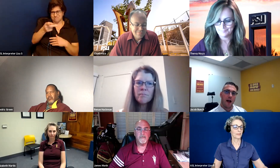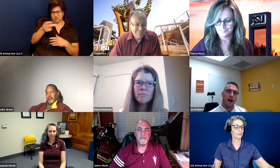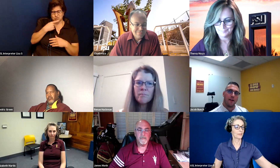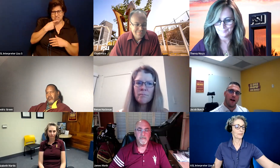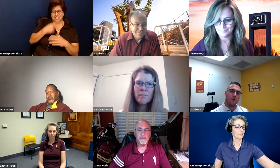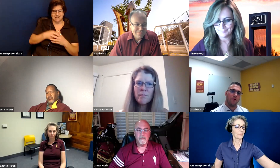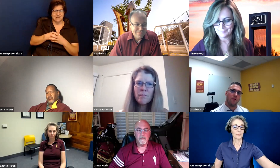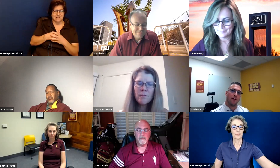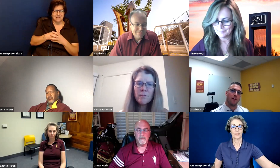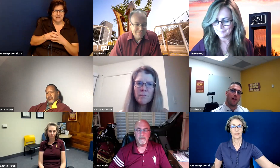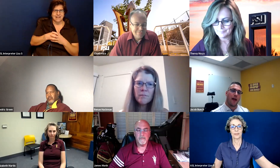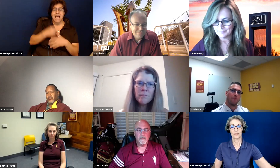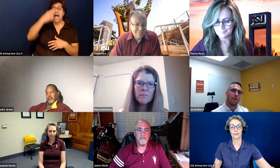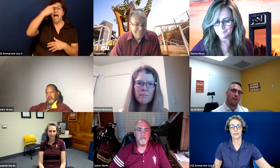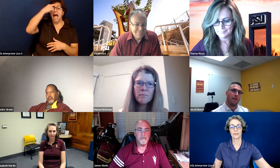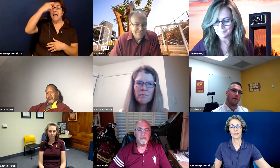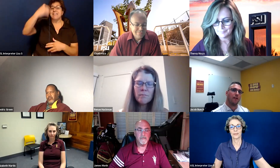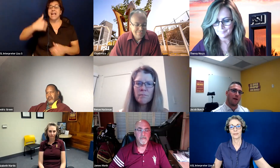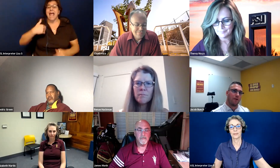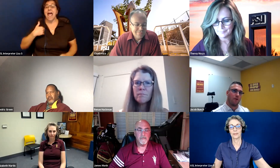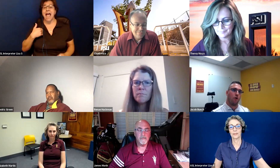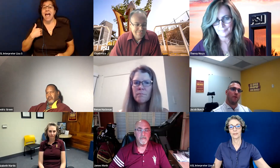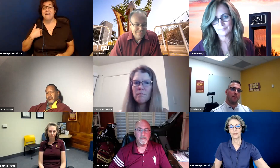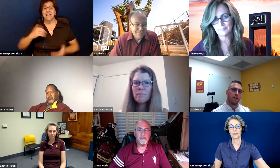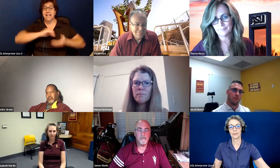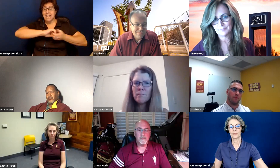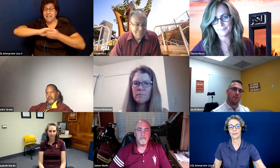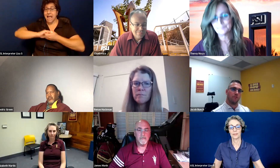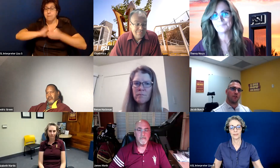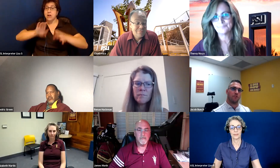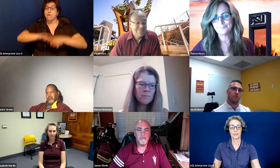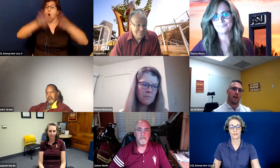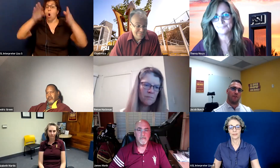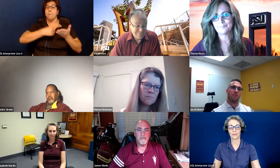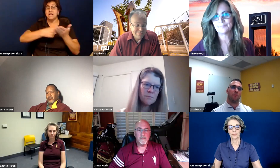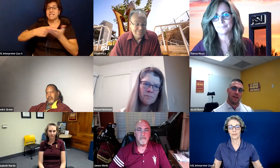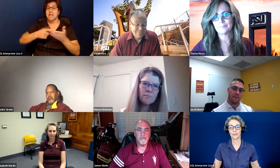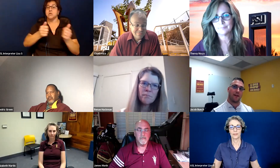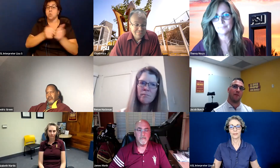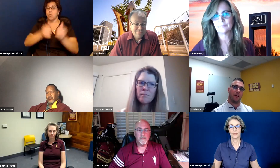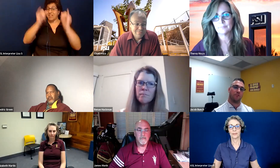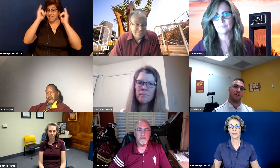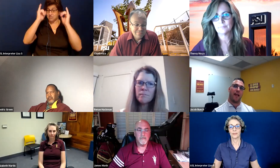I do think having the collaborative open discussion with the instructor to kind of explain the accommodation